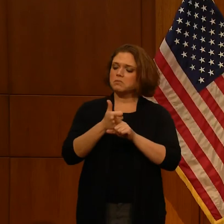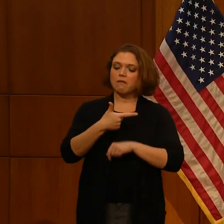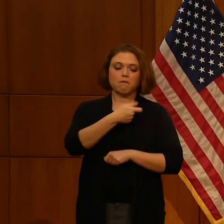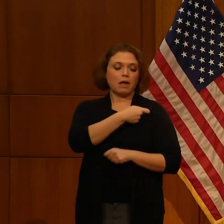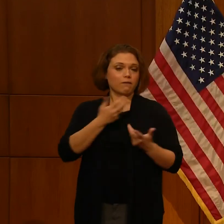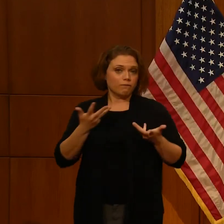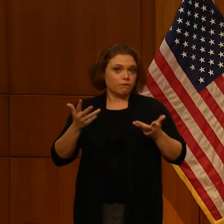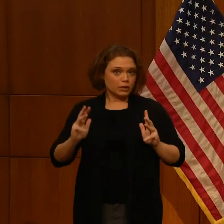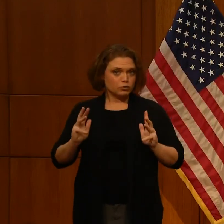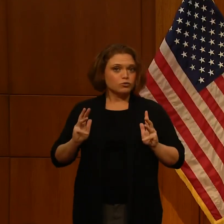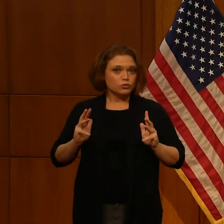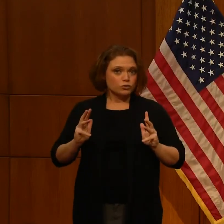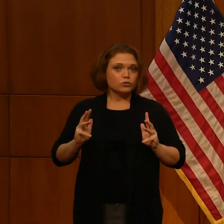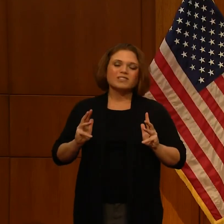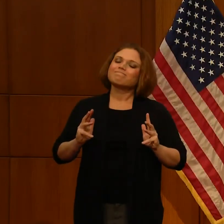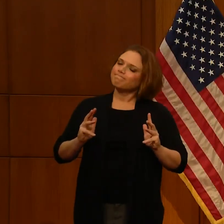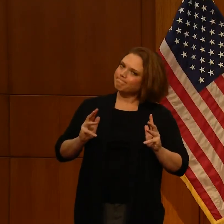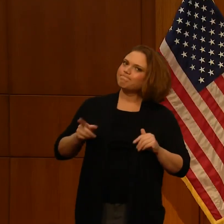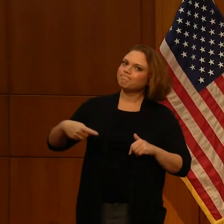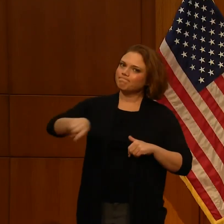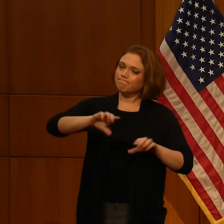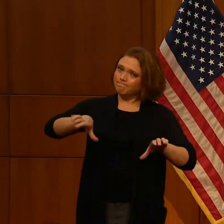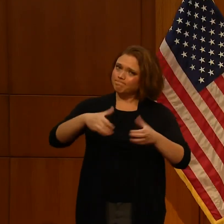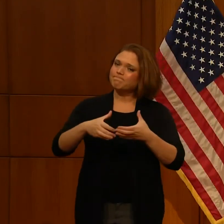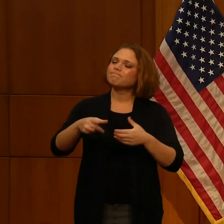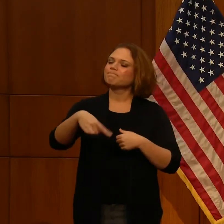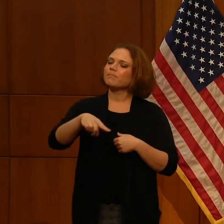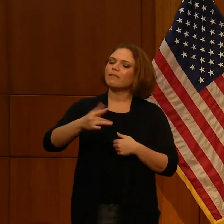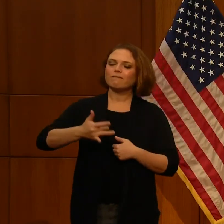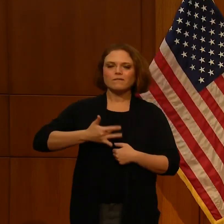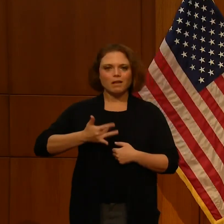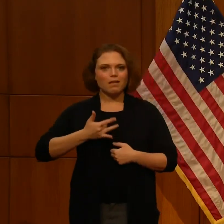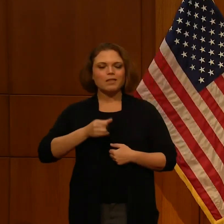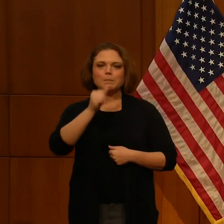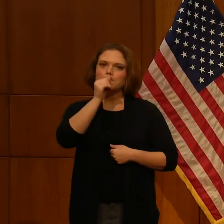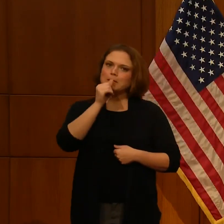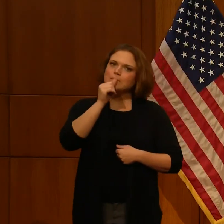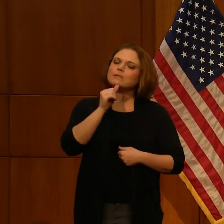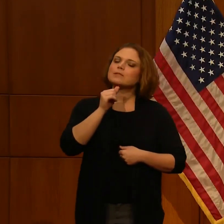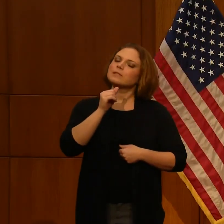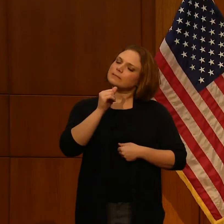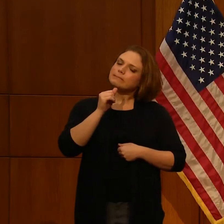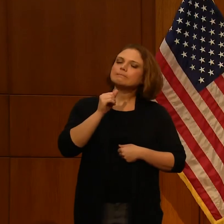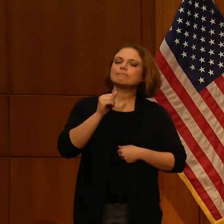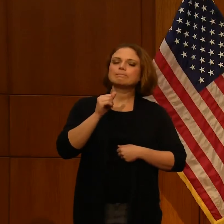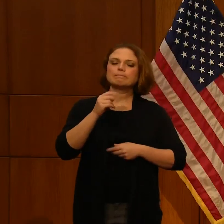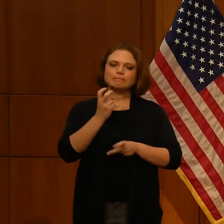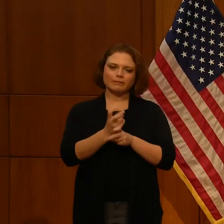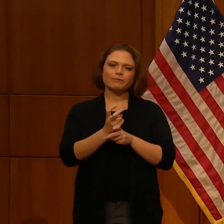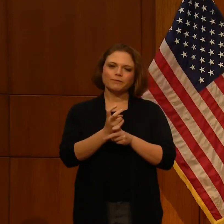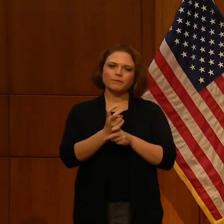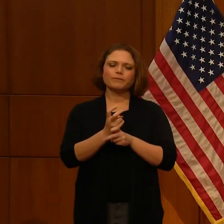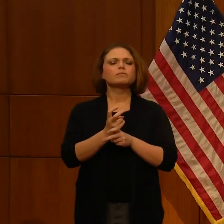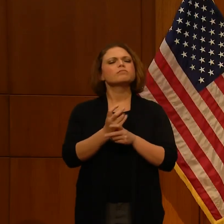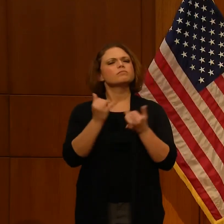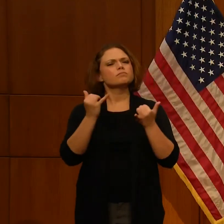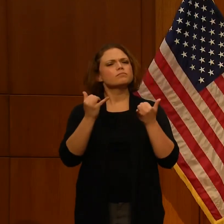HAVE GOTTEN VACCINATED. THEIR PATIENCE IS WEARING THIN. SO